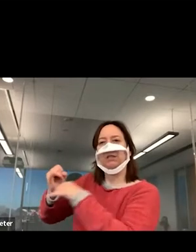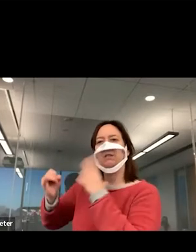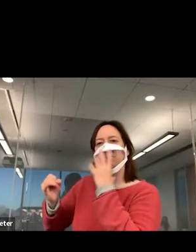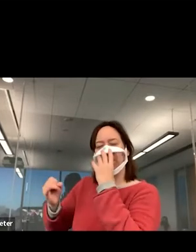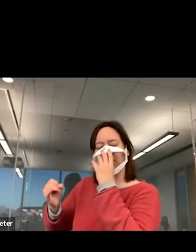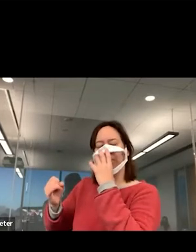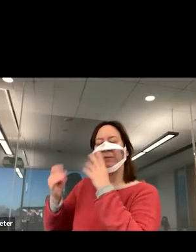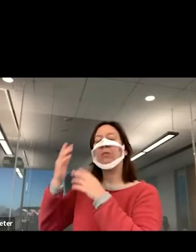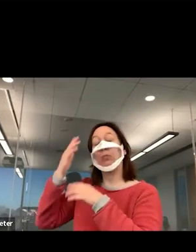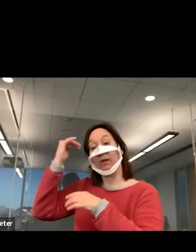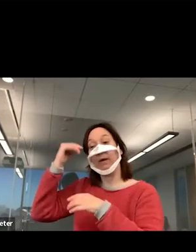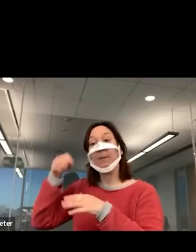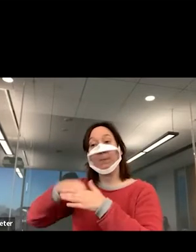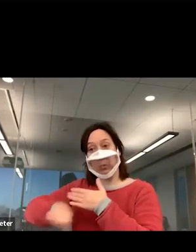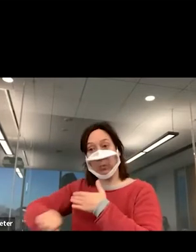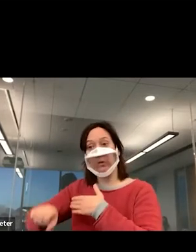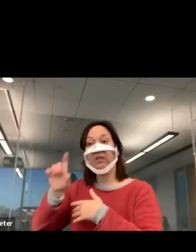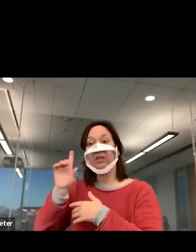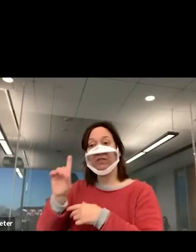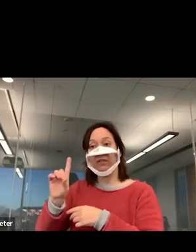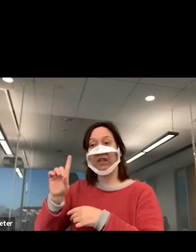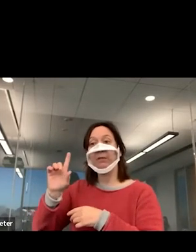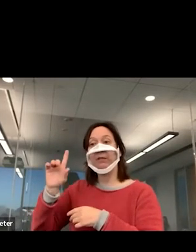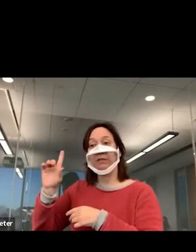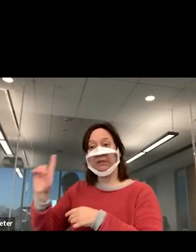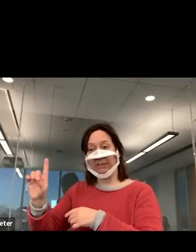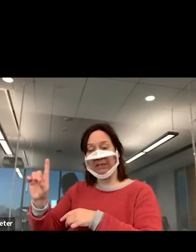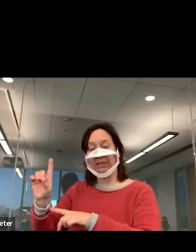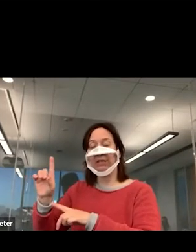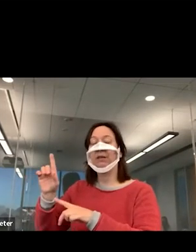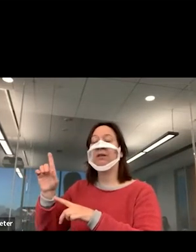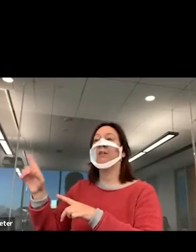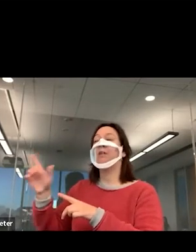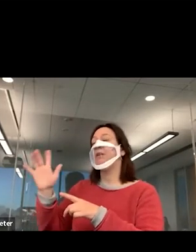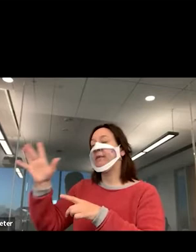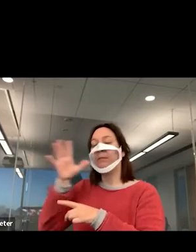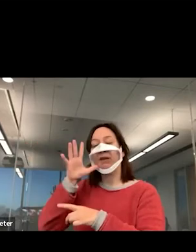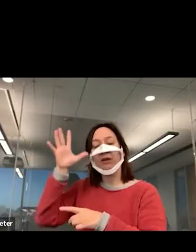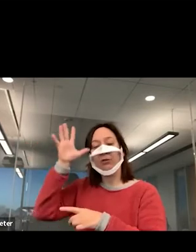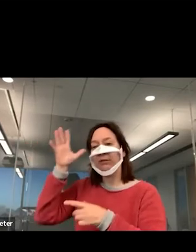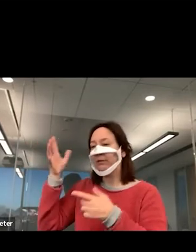with the developmental disabilities his parents for whatever reason placed him there and it's a